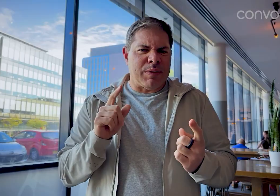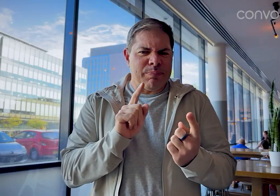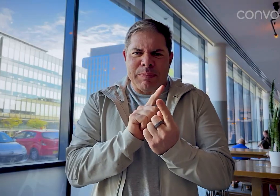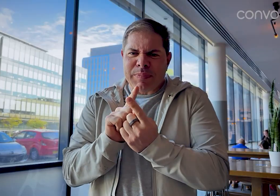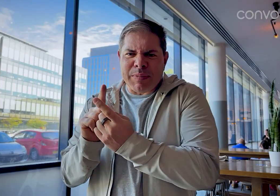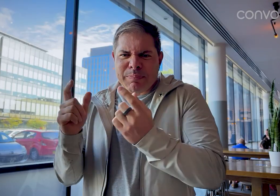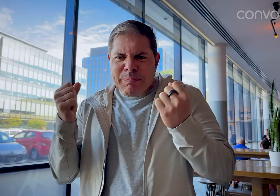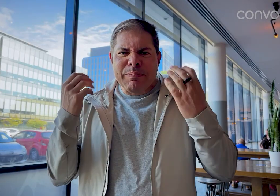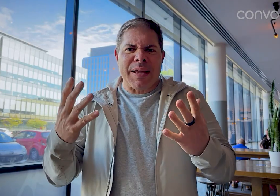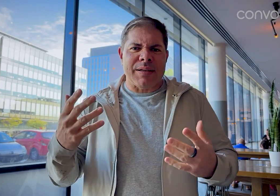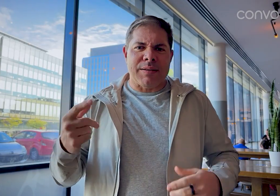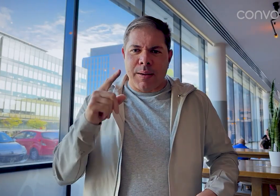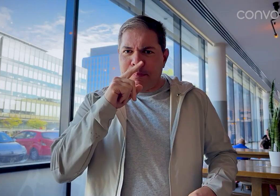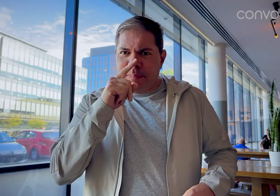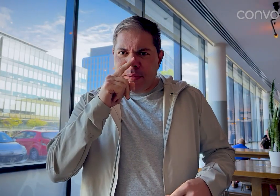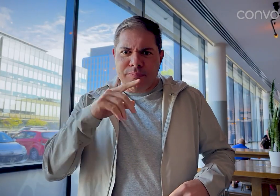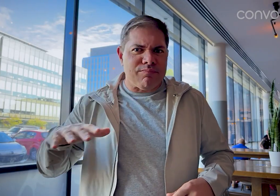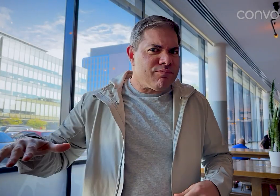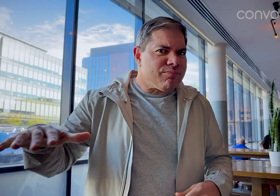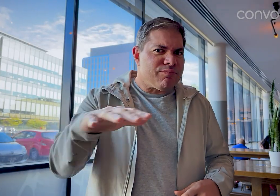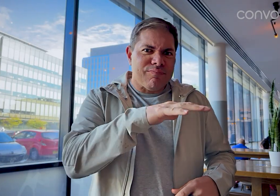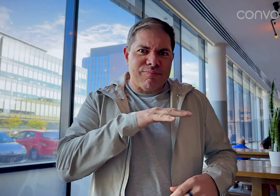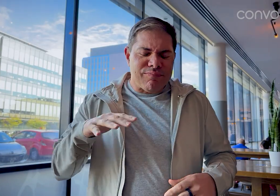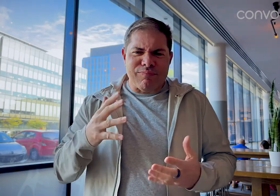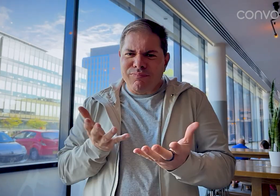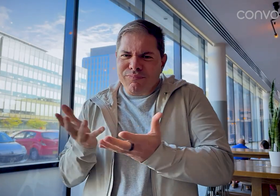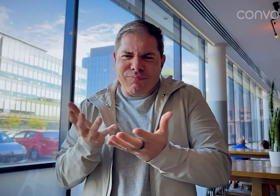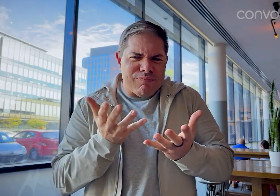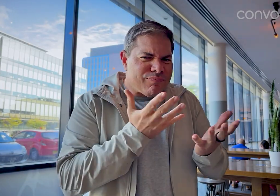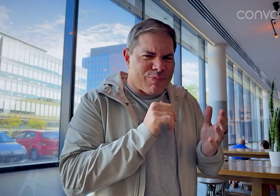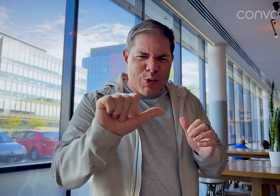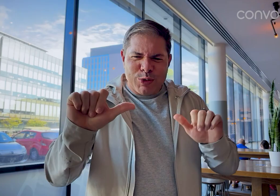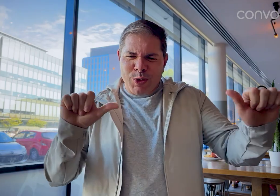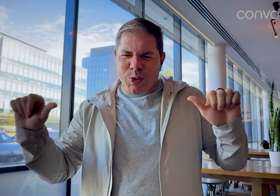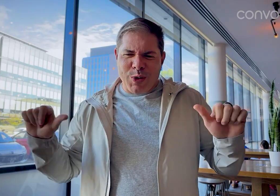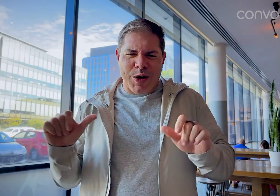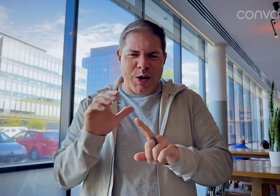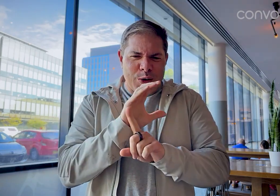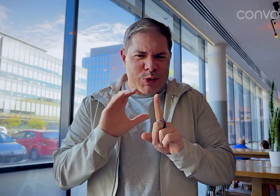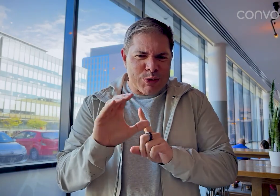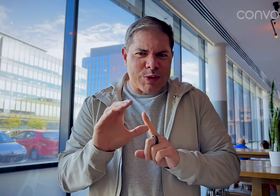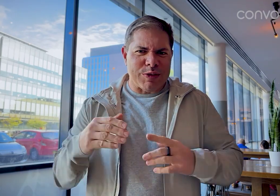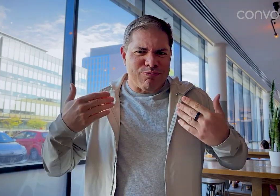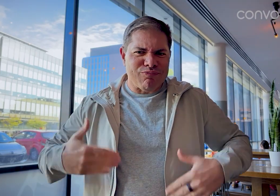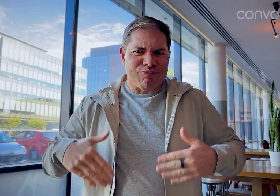We ahve been meeting many people and had discussions with them, as well as learning about their rich culture. It was incredibly amazing.